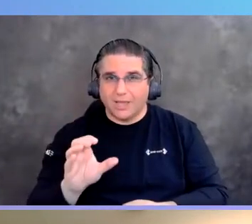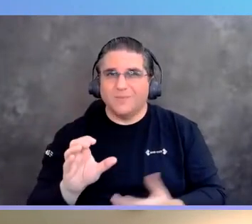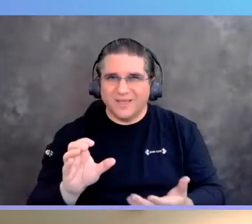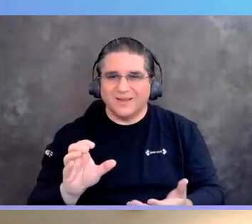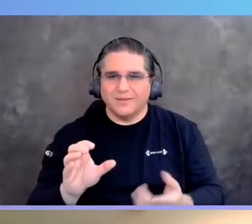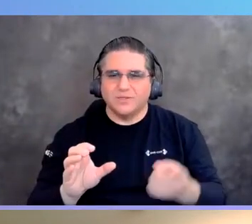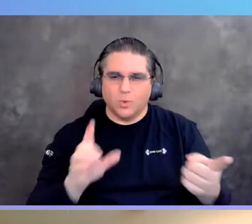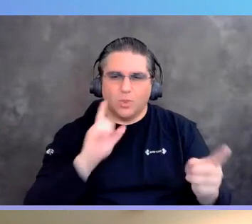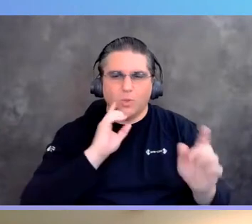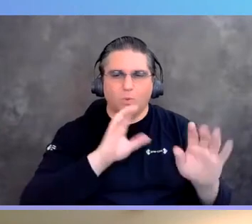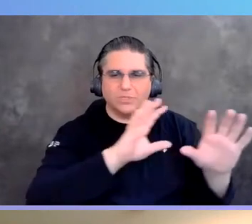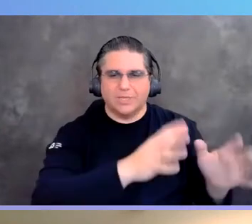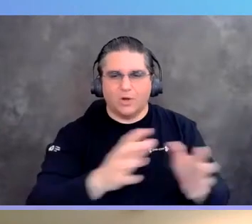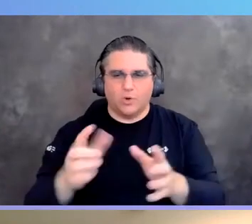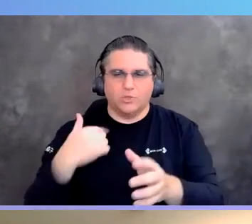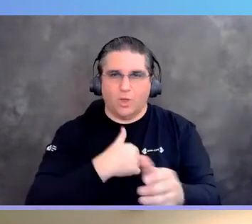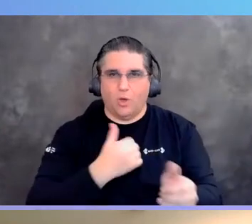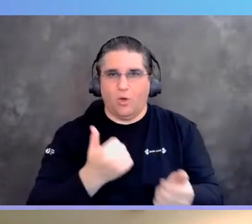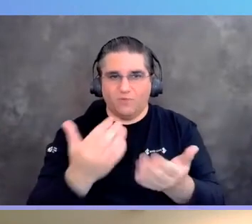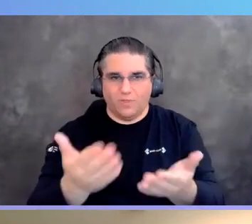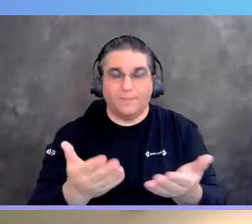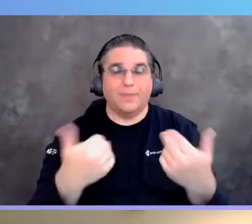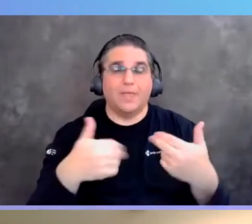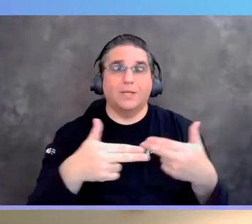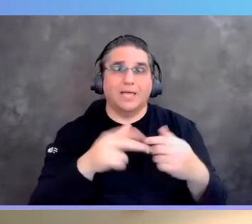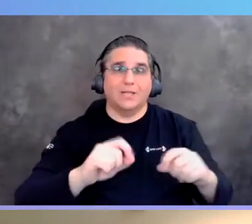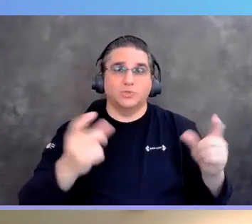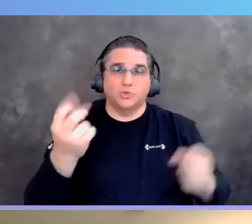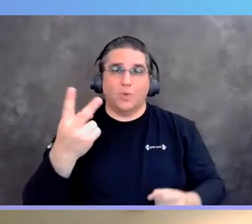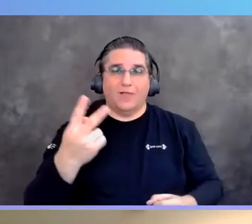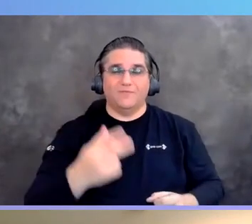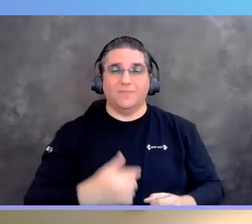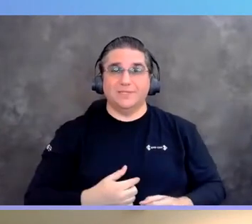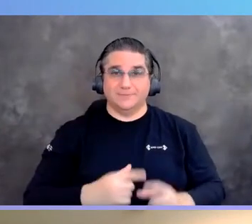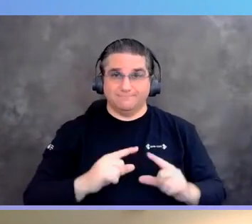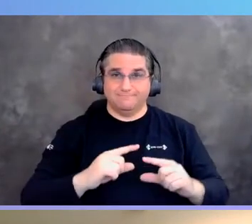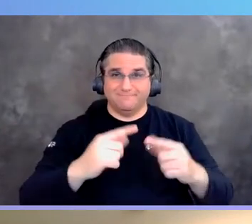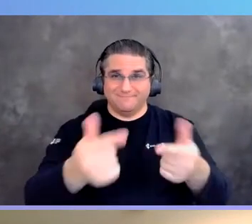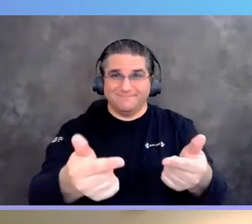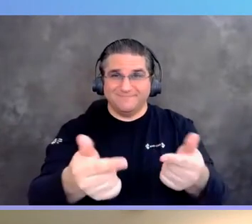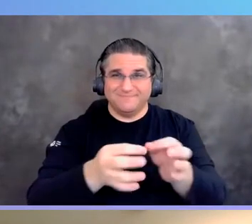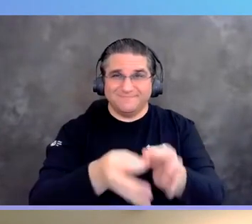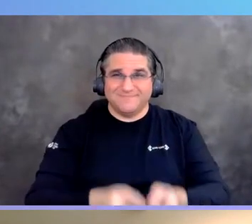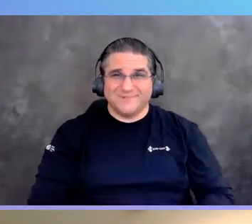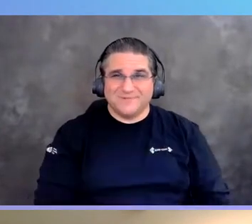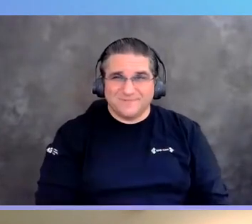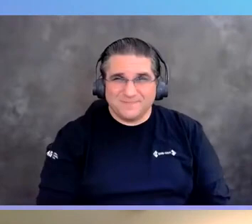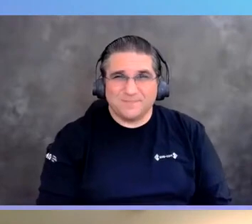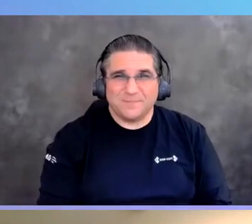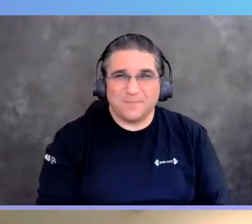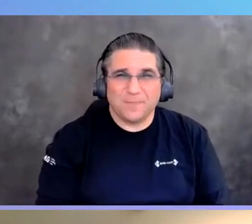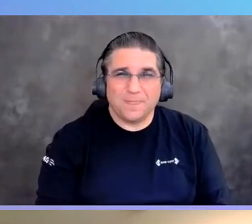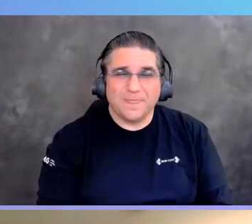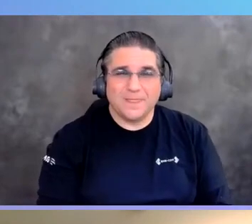uh, slide number 12, please. Uh, this is an example question from